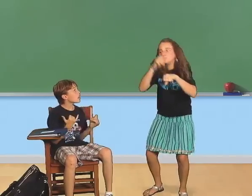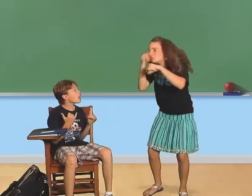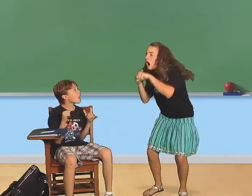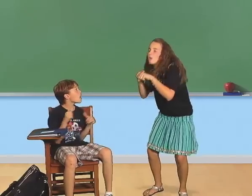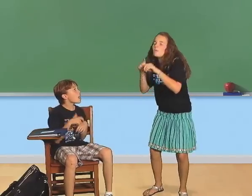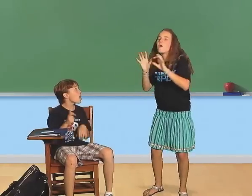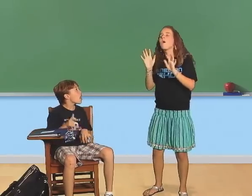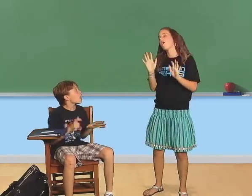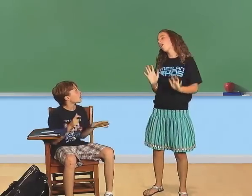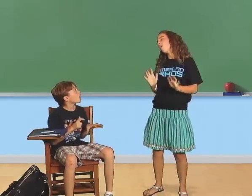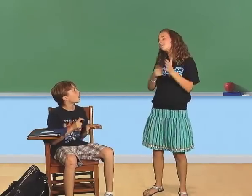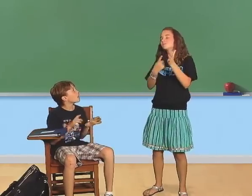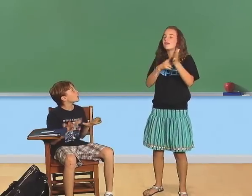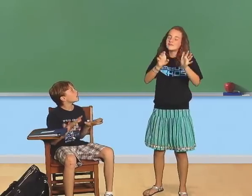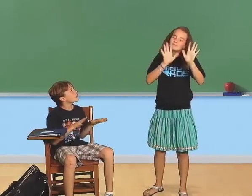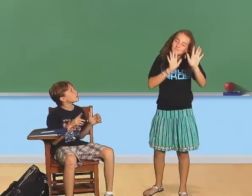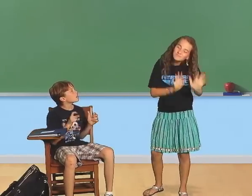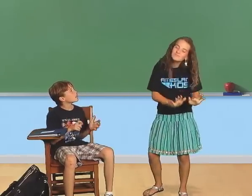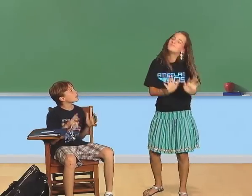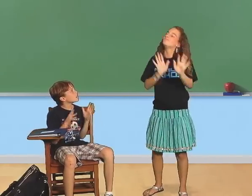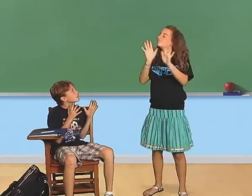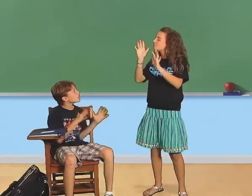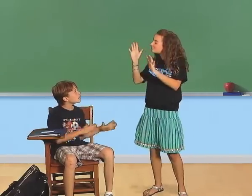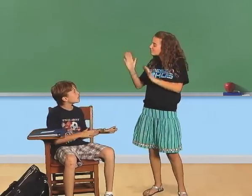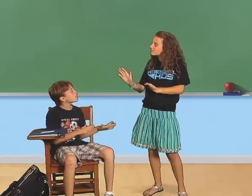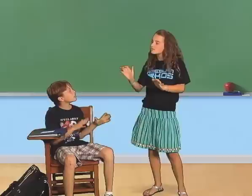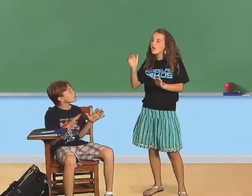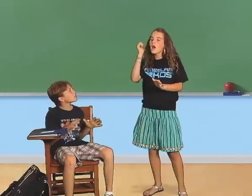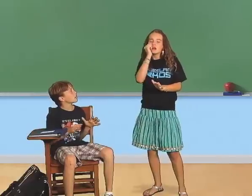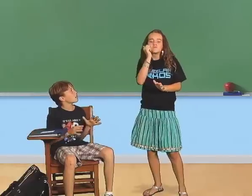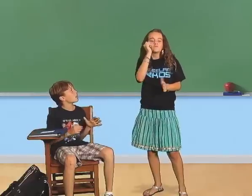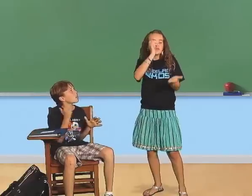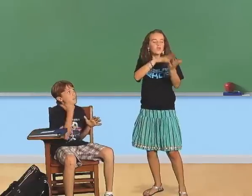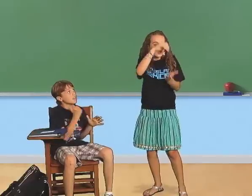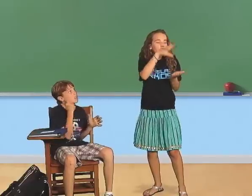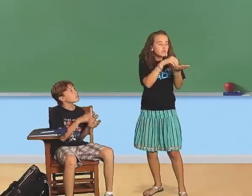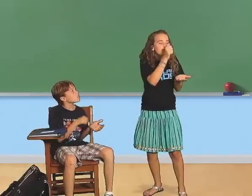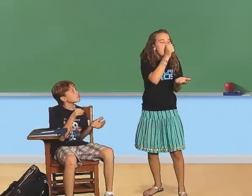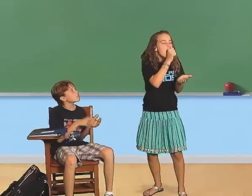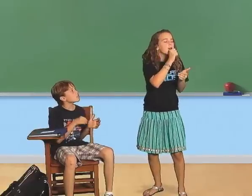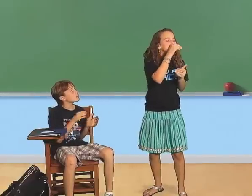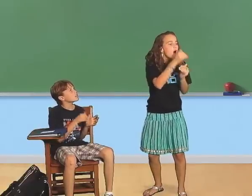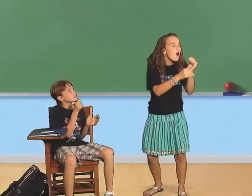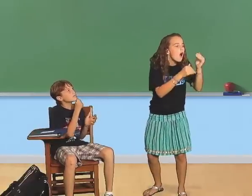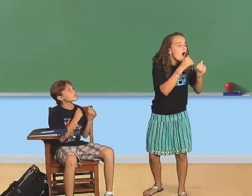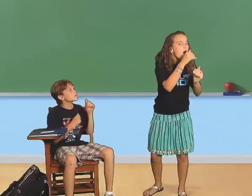YOU WANT EVERYTHING RIGHT THIS SECOND, BUT SOMETIMES YOU JUST HAVE TO WAIT.